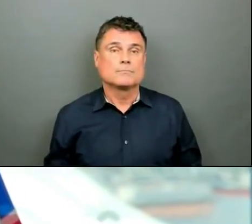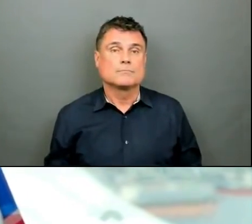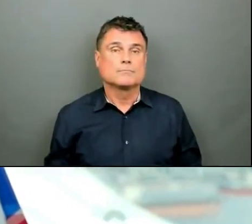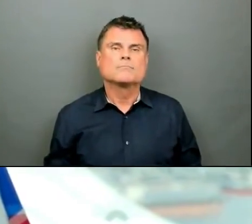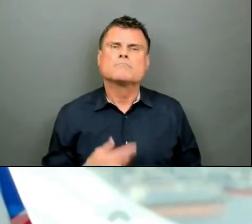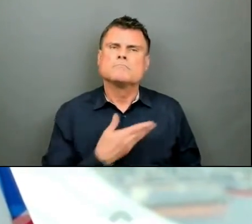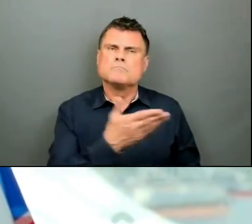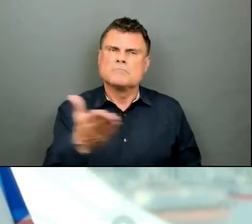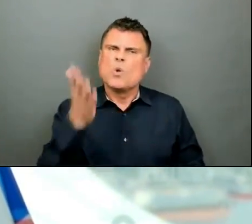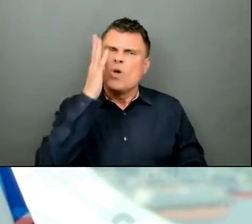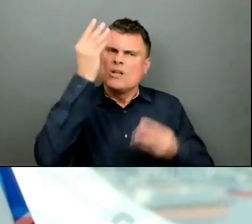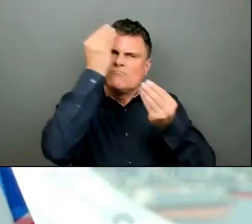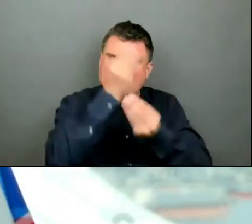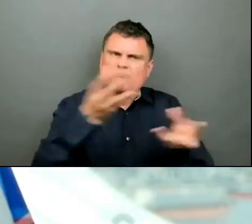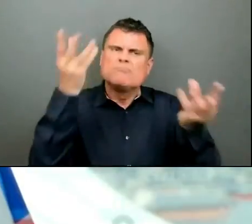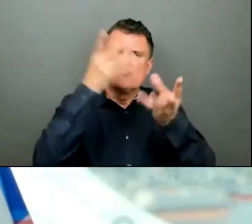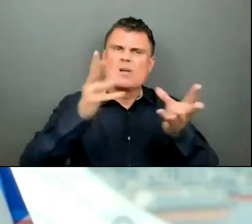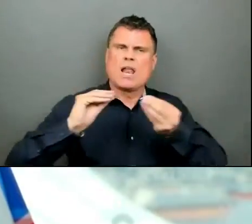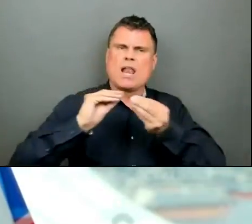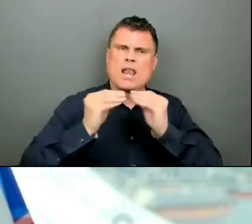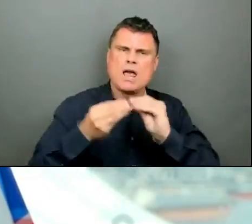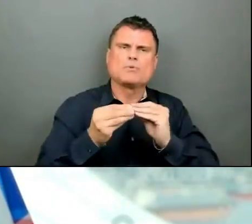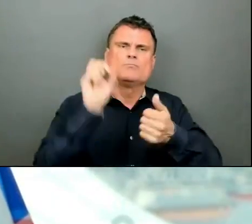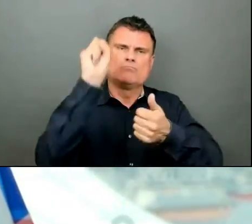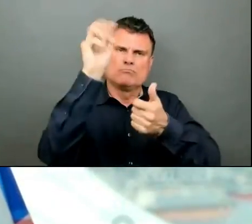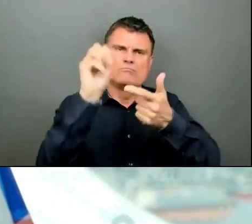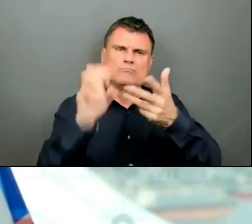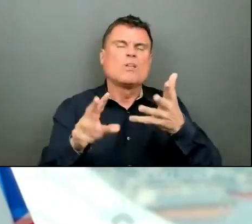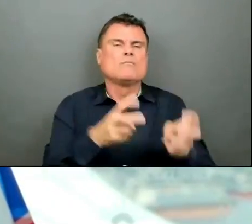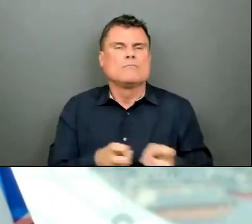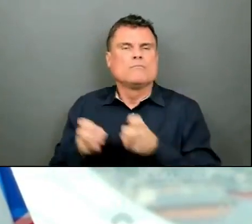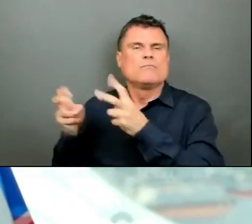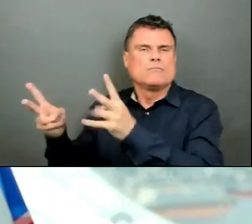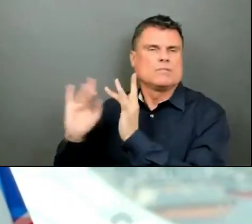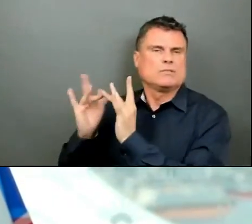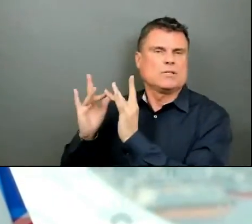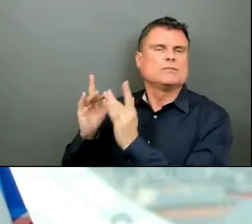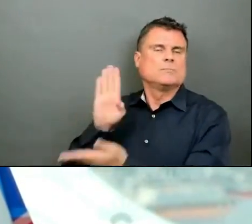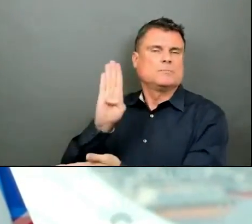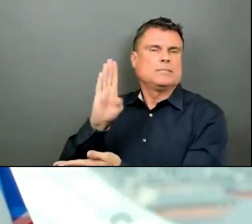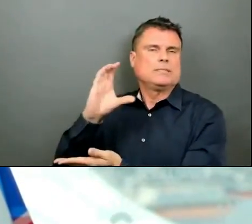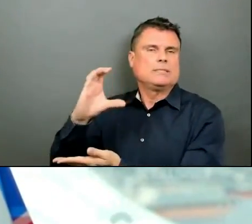the audience, we will provide some information about utilization rates and health